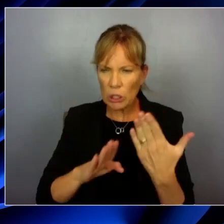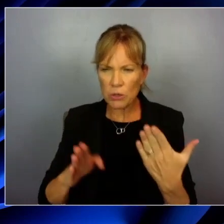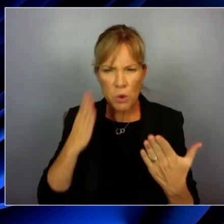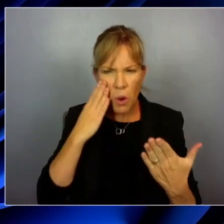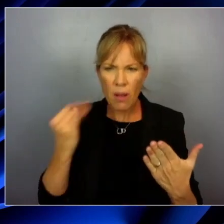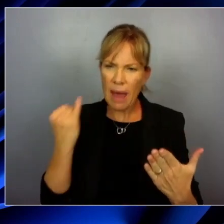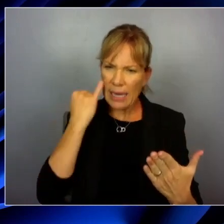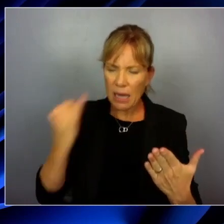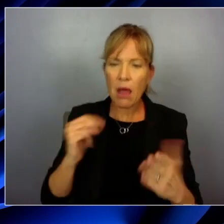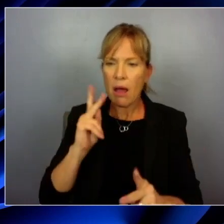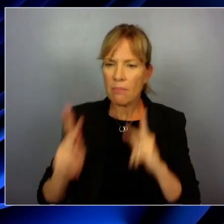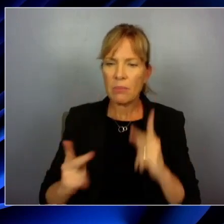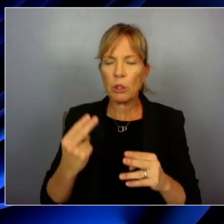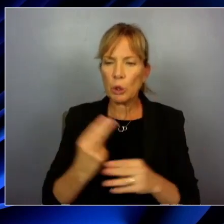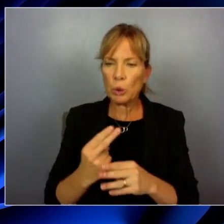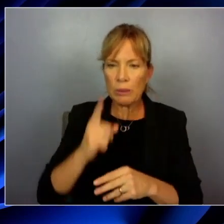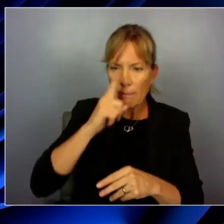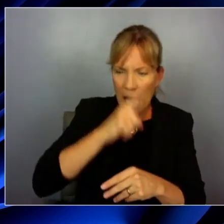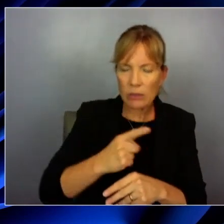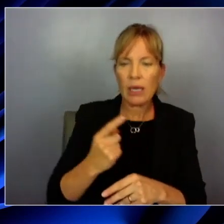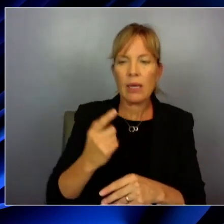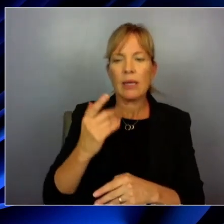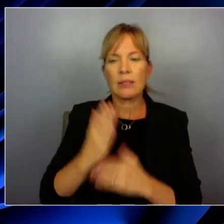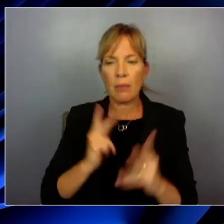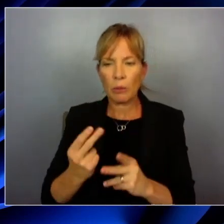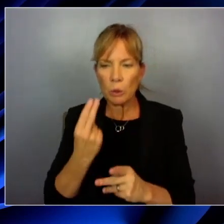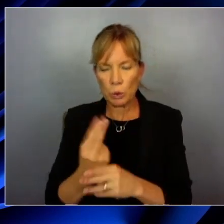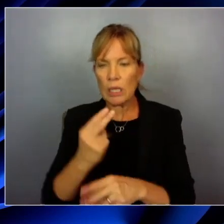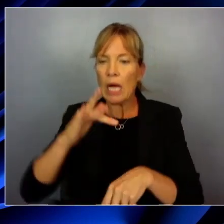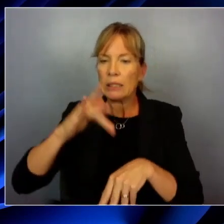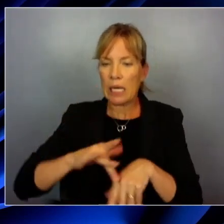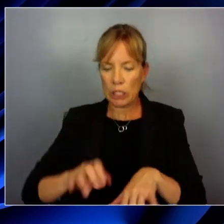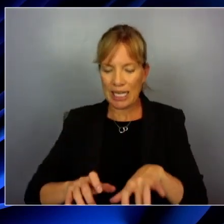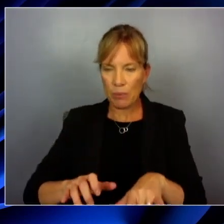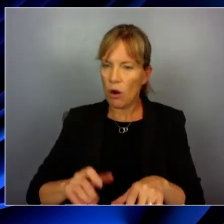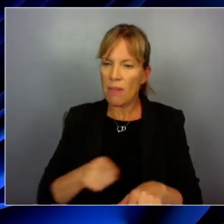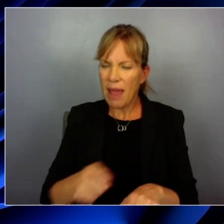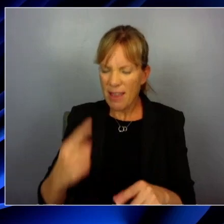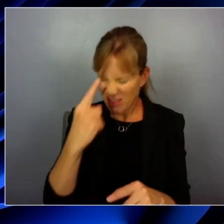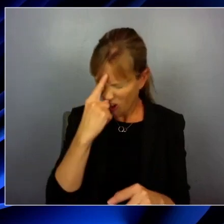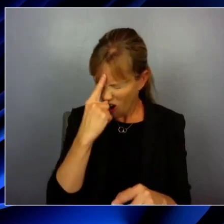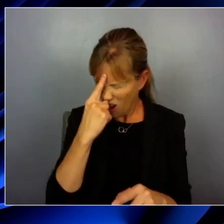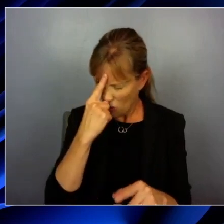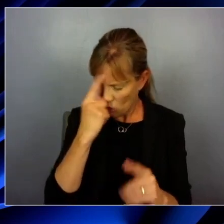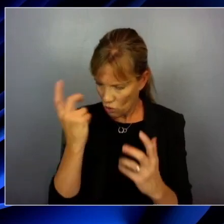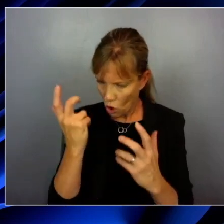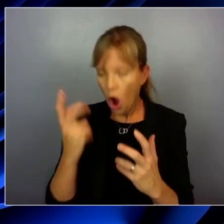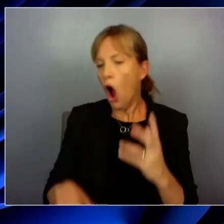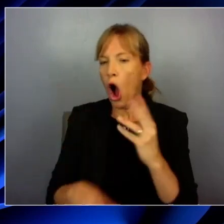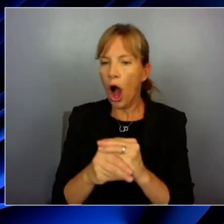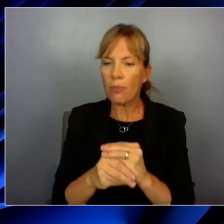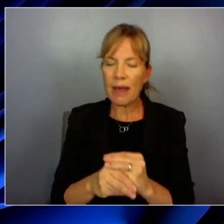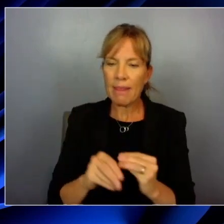people using keyboard and mouse some people using touch keyboard they've really thought to kind of augment that touch keyboard and one of the coolest